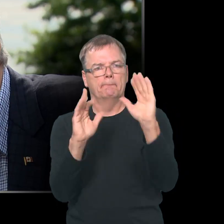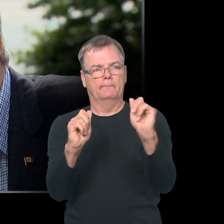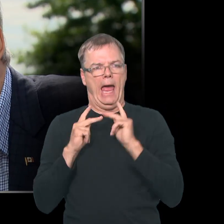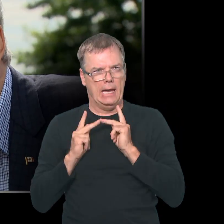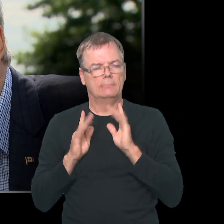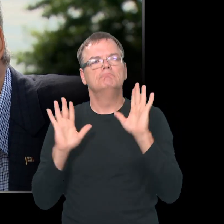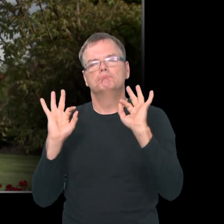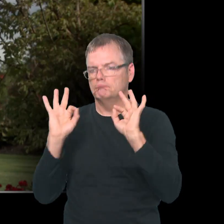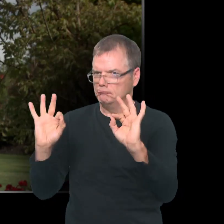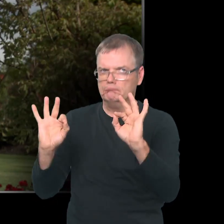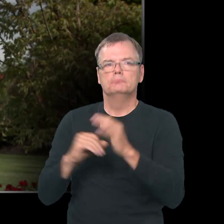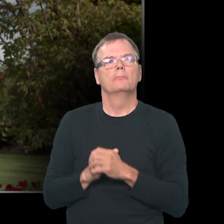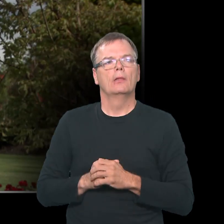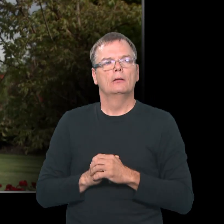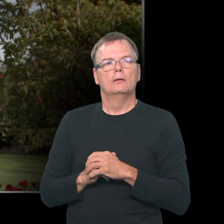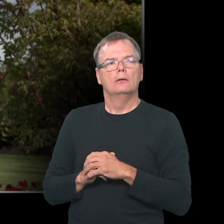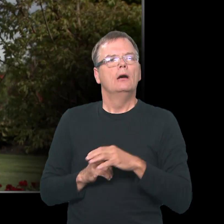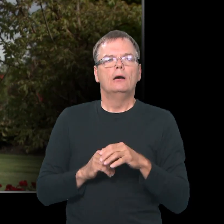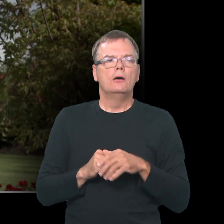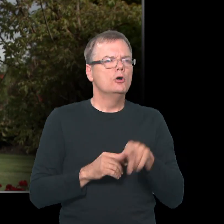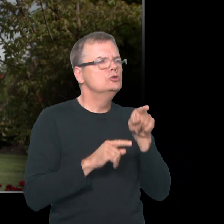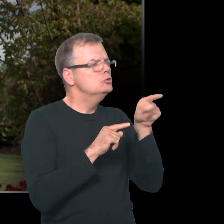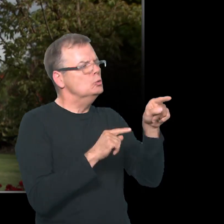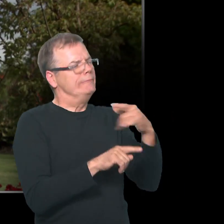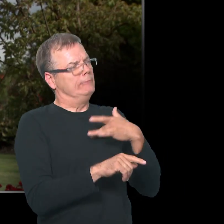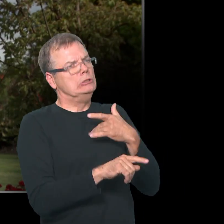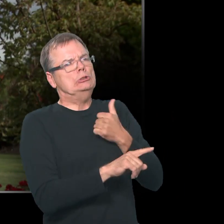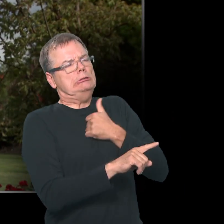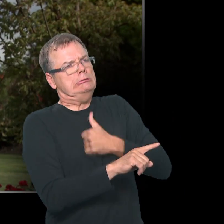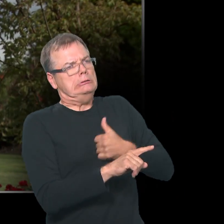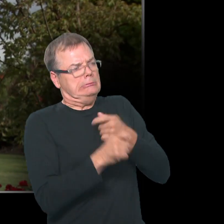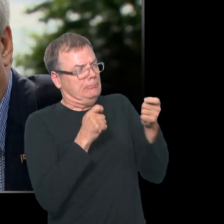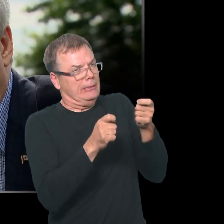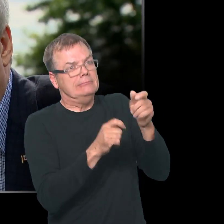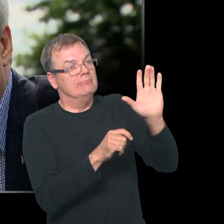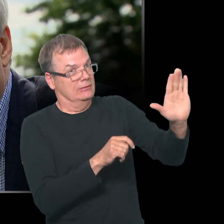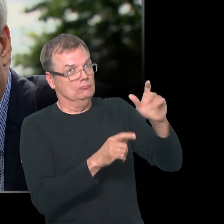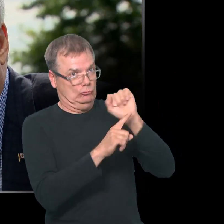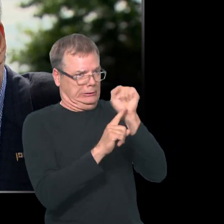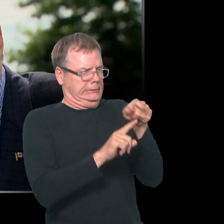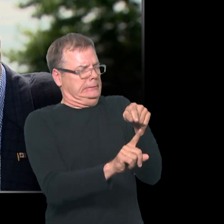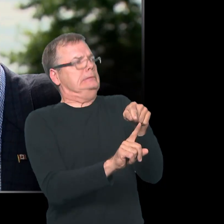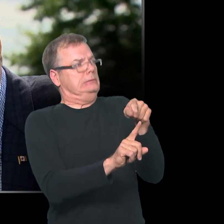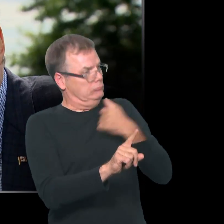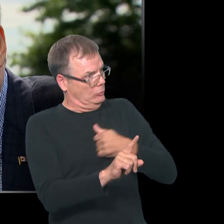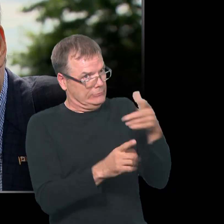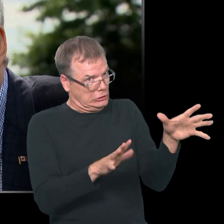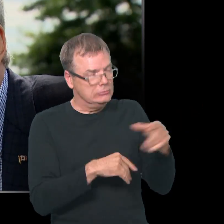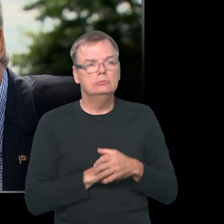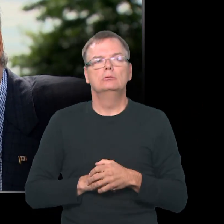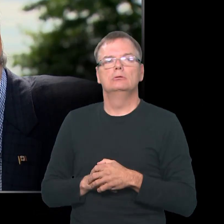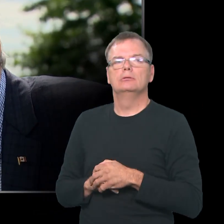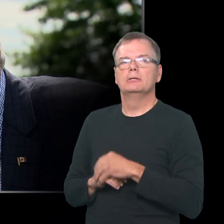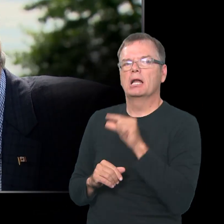And people are being held responsible for their actions. Do you have any personal regrets about the way you handled it through all of this?